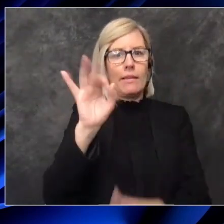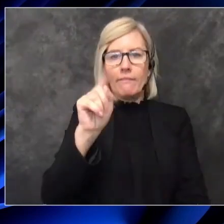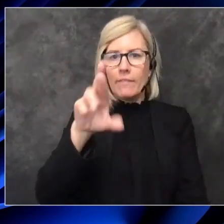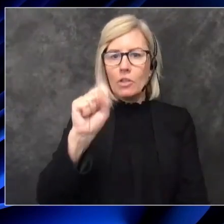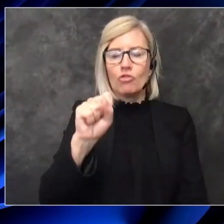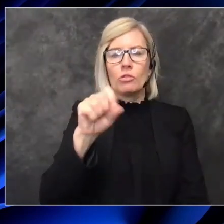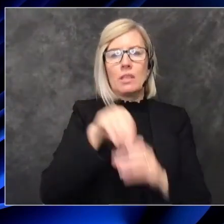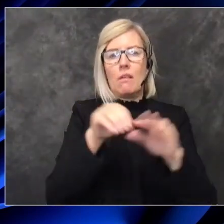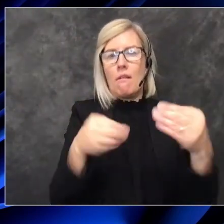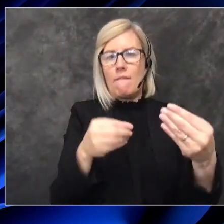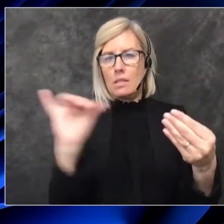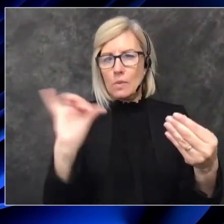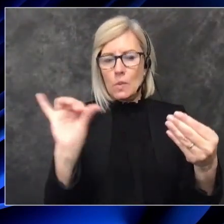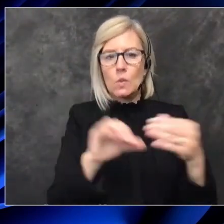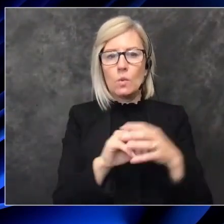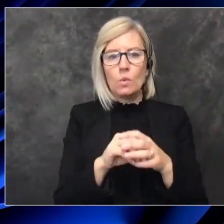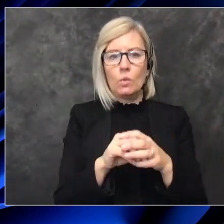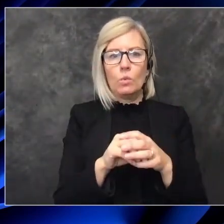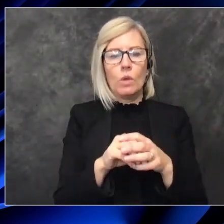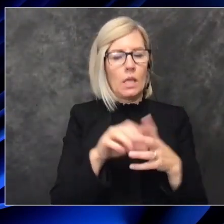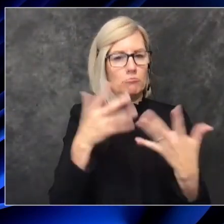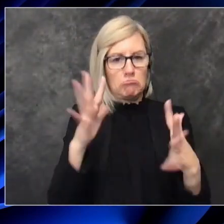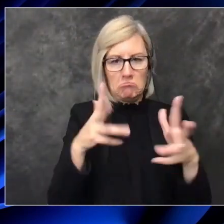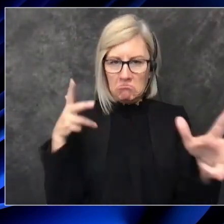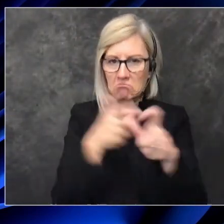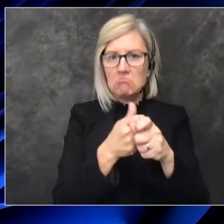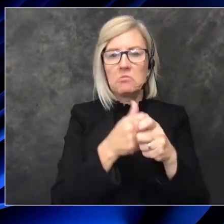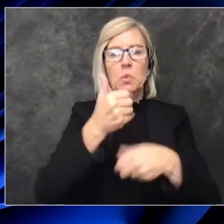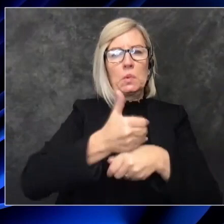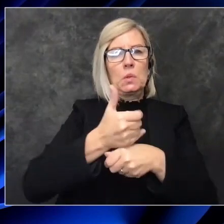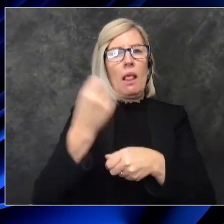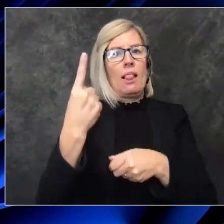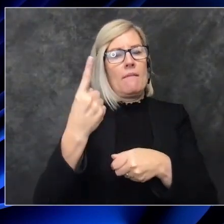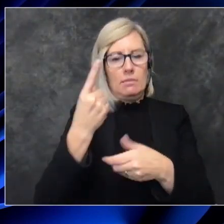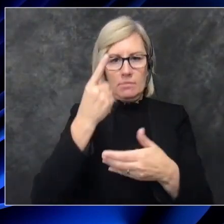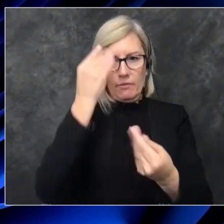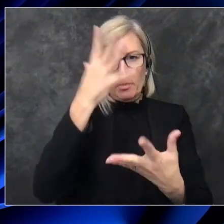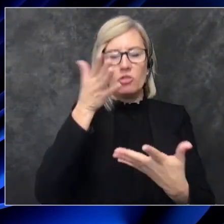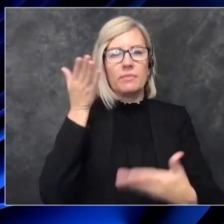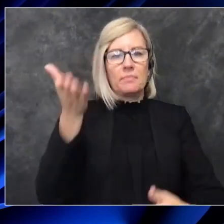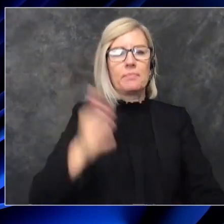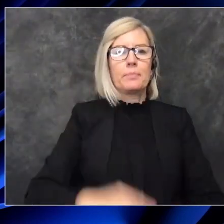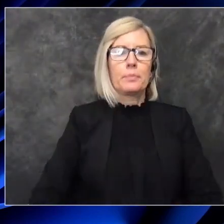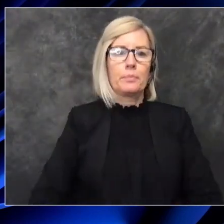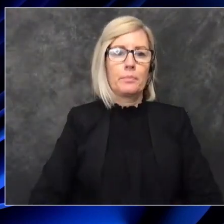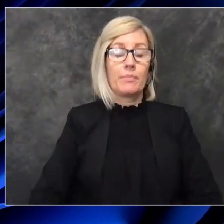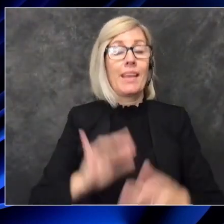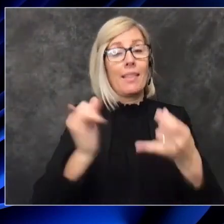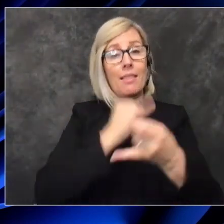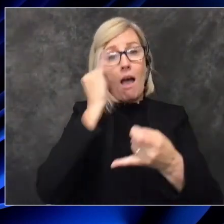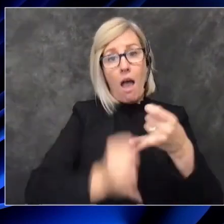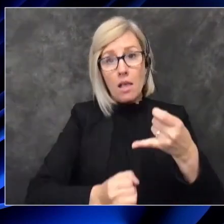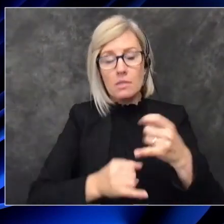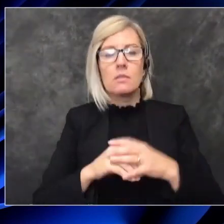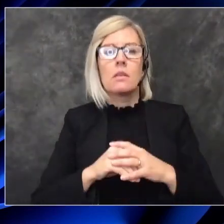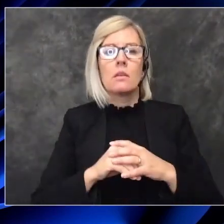and it's definitely updated with the new win eleven content there and then. Finally, as we've already discussed,